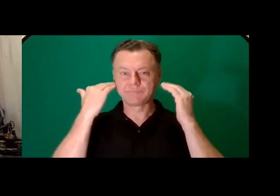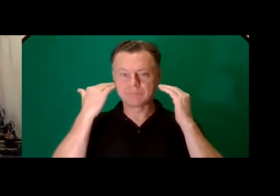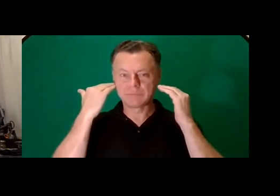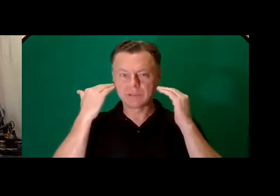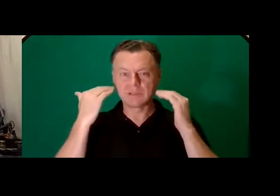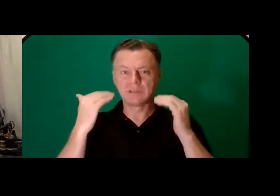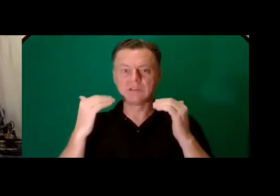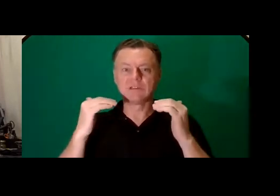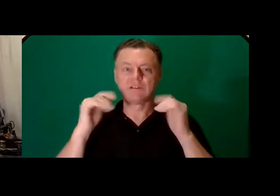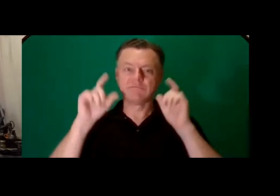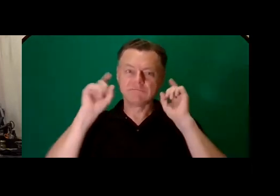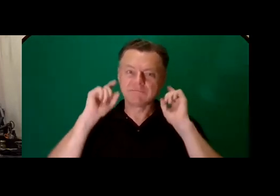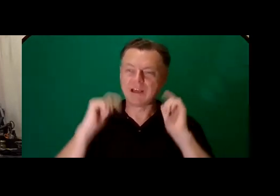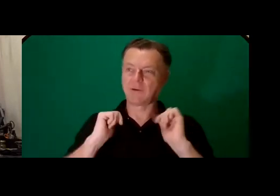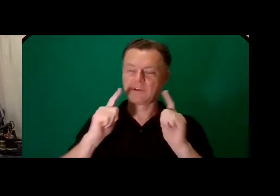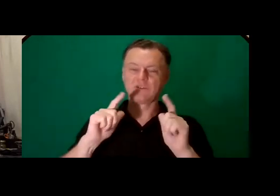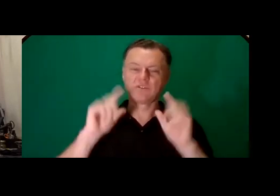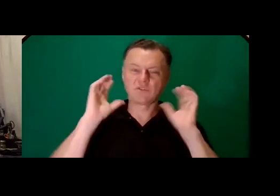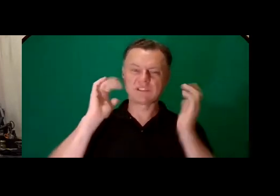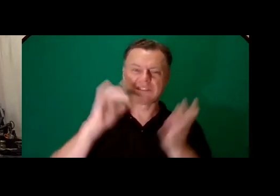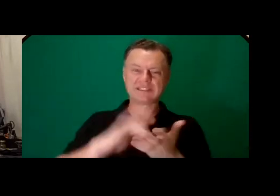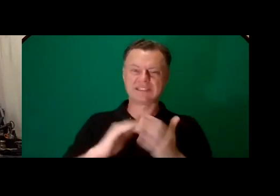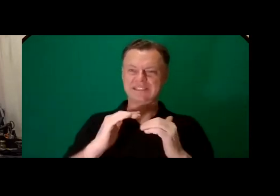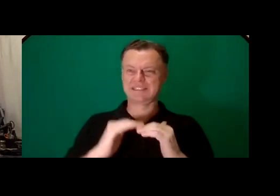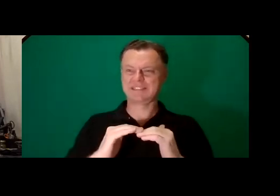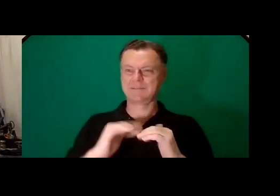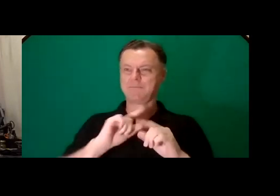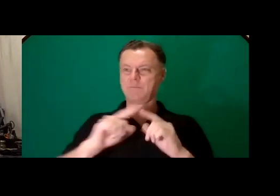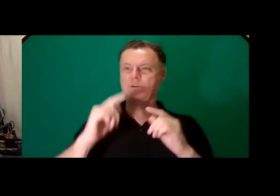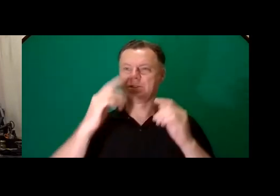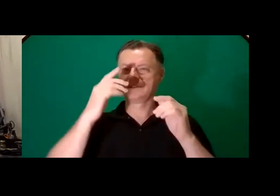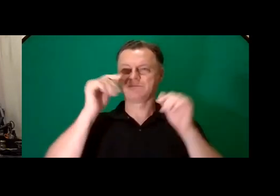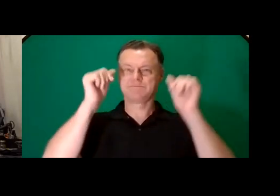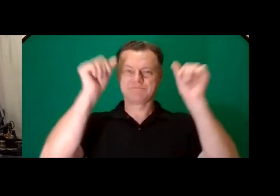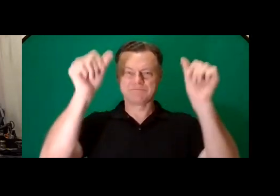audiology center and see images of old people or babies.